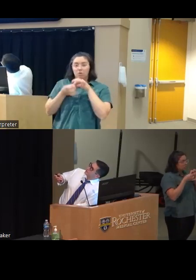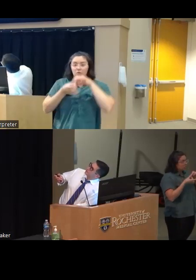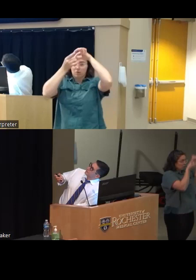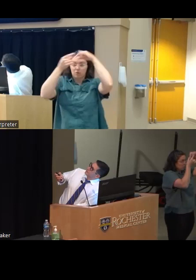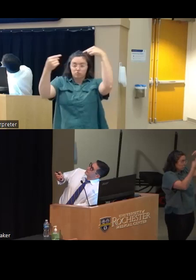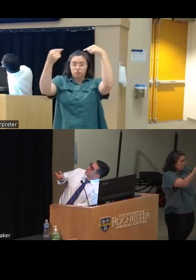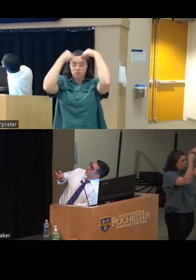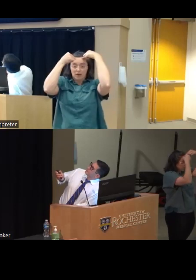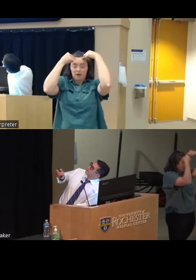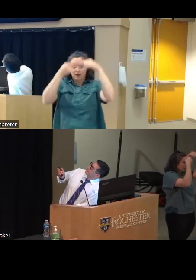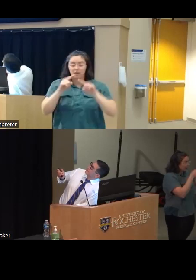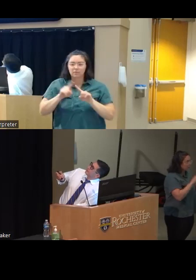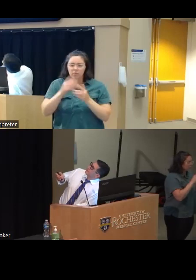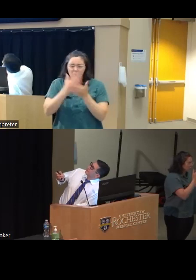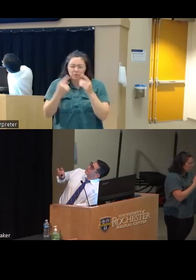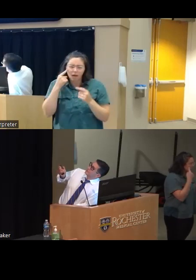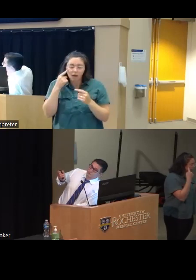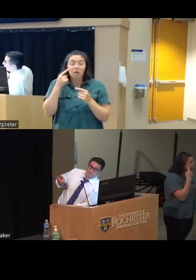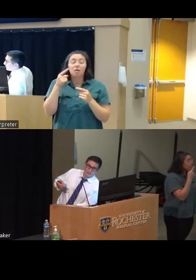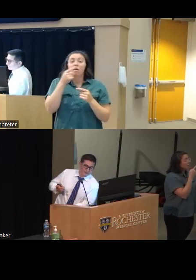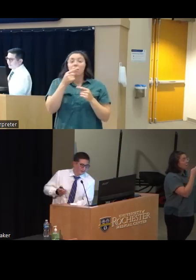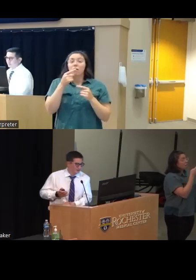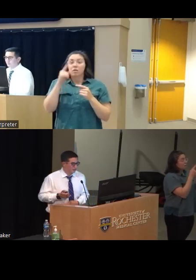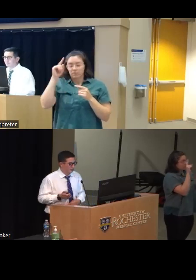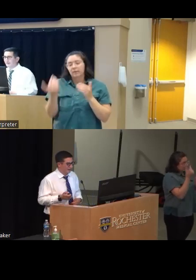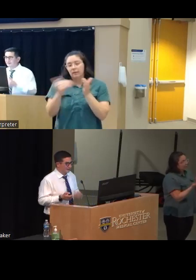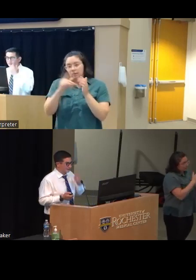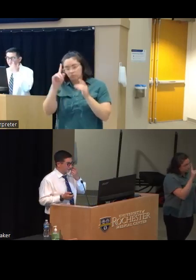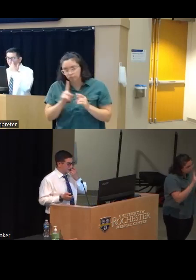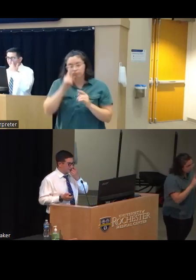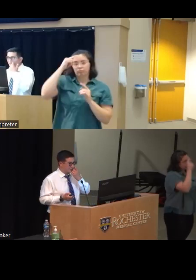to the the inner parts of the eye and then that information gets relayed you know back into the